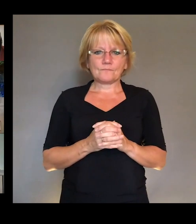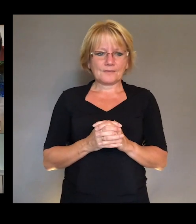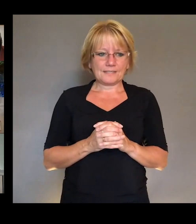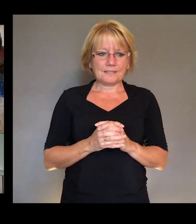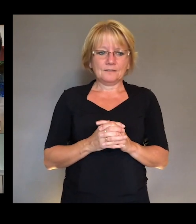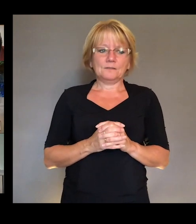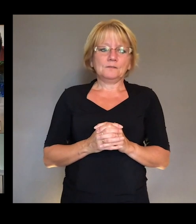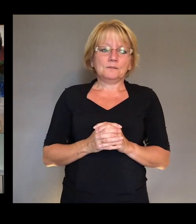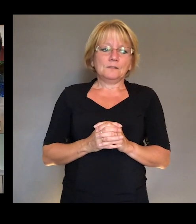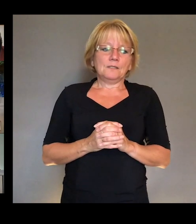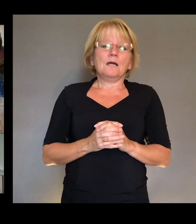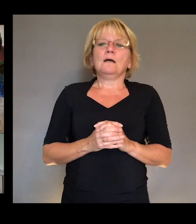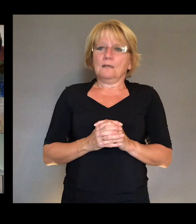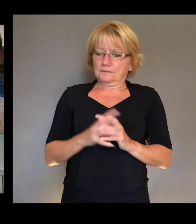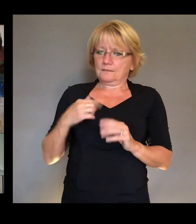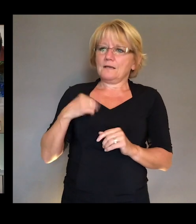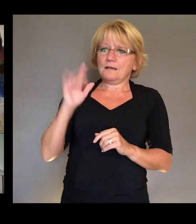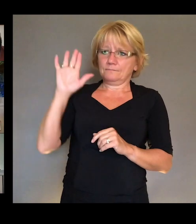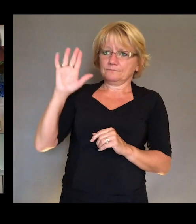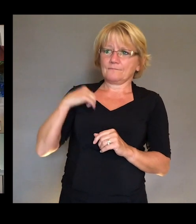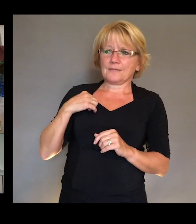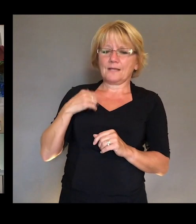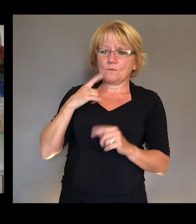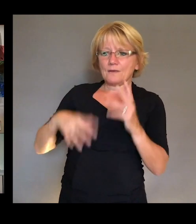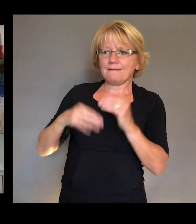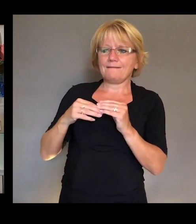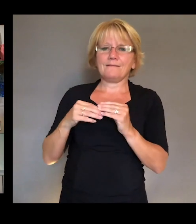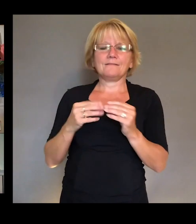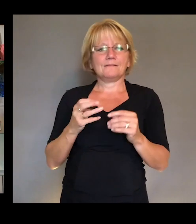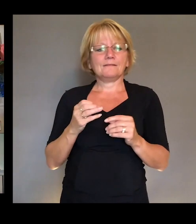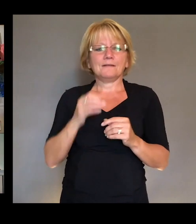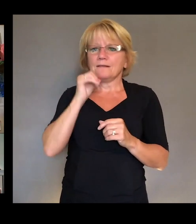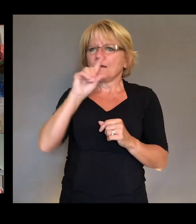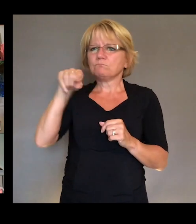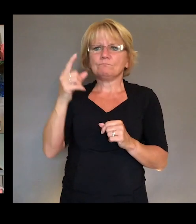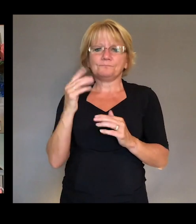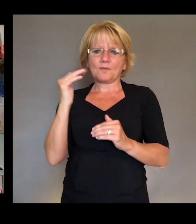Can I speak? - Yeah go ahead. So I would add to what you just said. It's not just a adults,